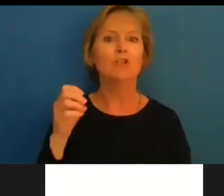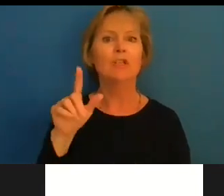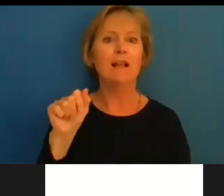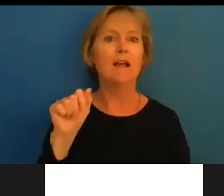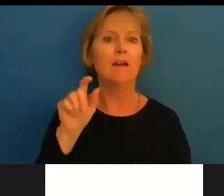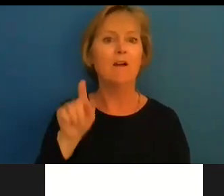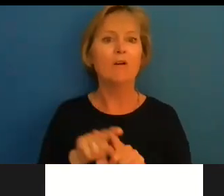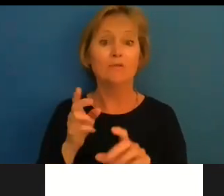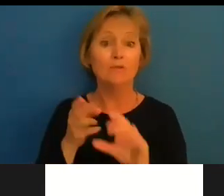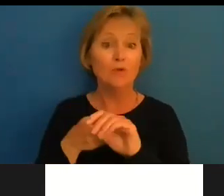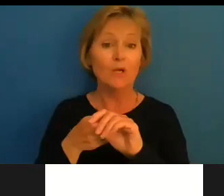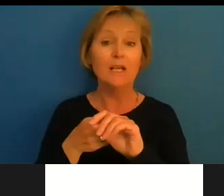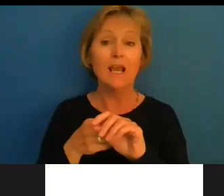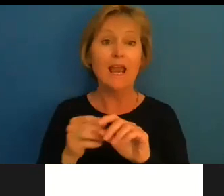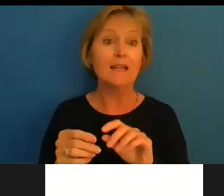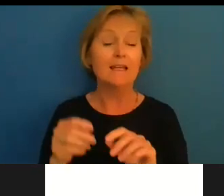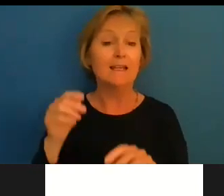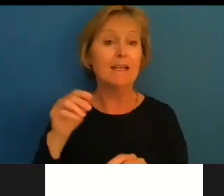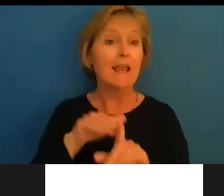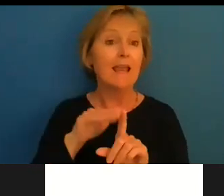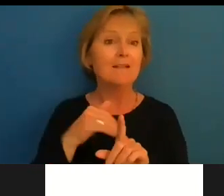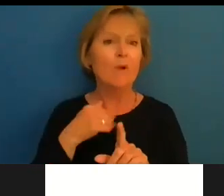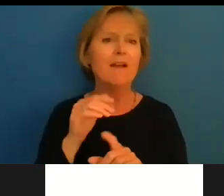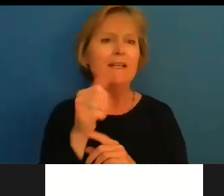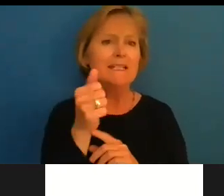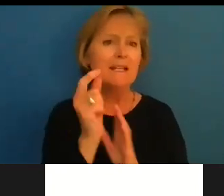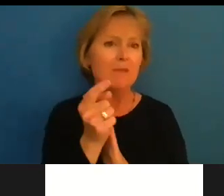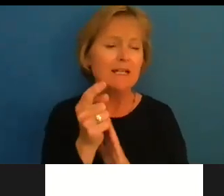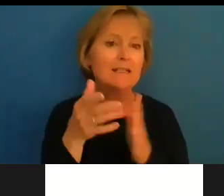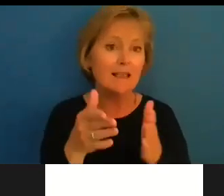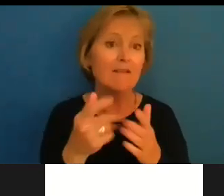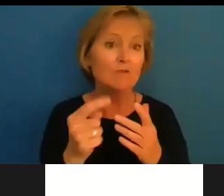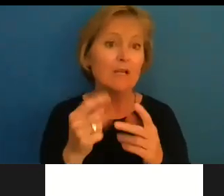Just a heads up, we have ten minutes so keep answers short, if possible.